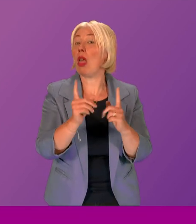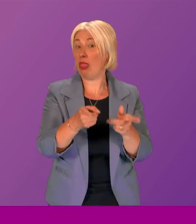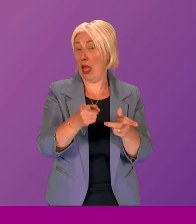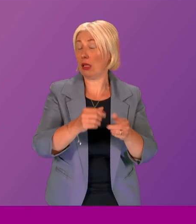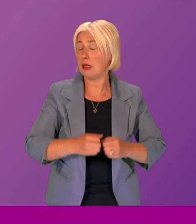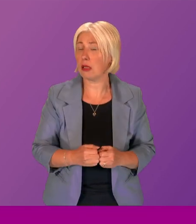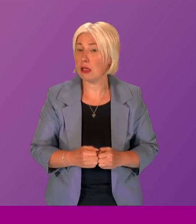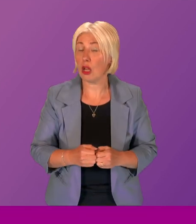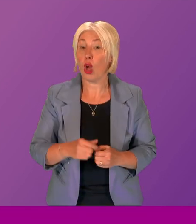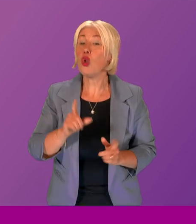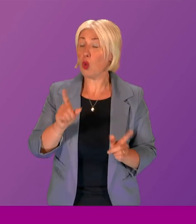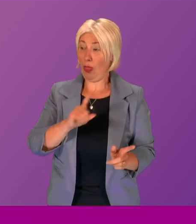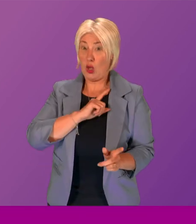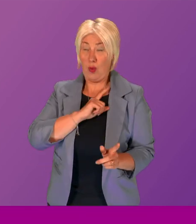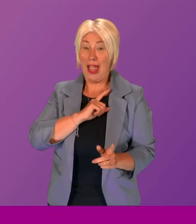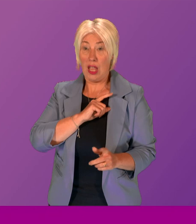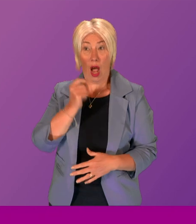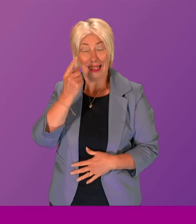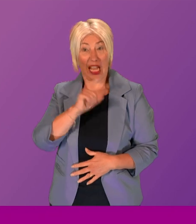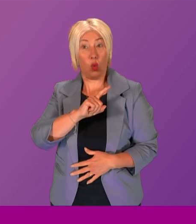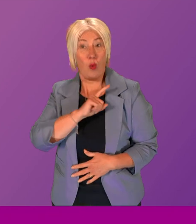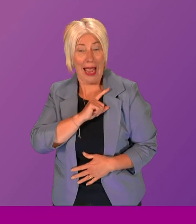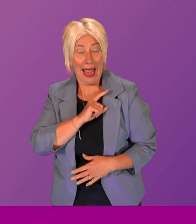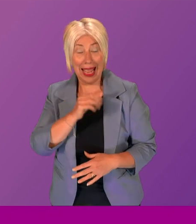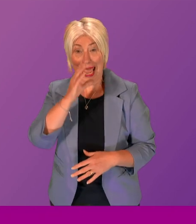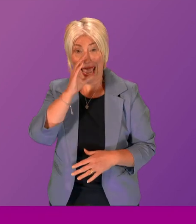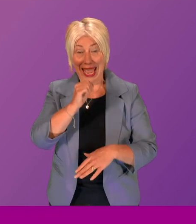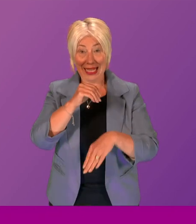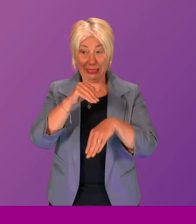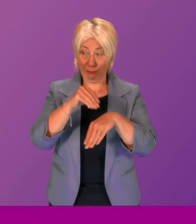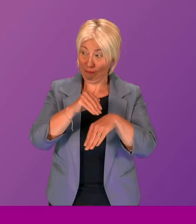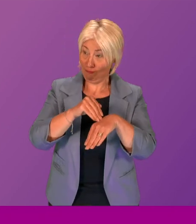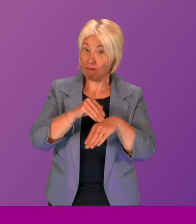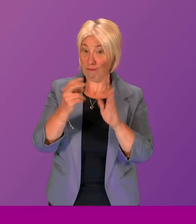There is an understanding of the reasons and rationale why hate incidents are recorded. That